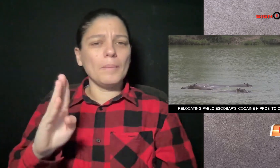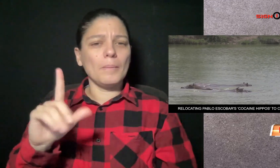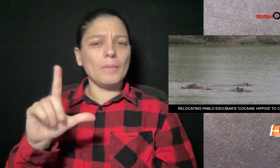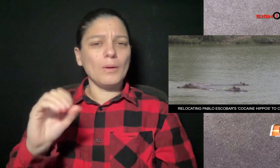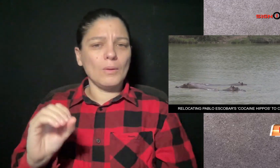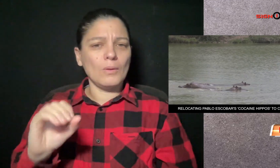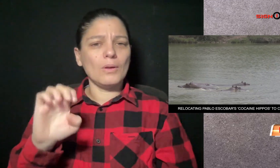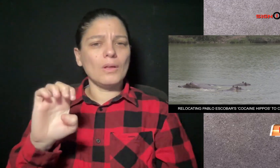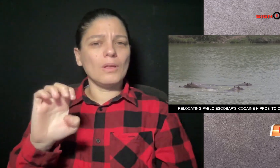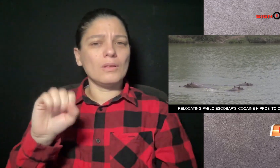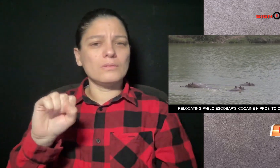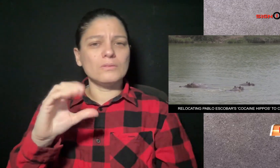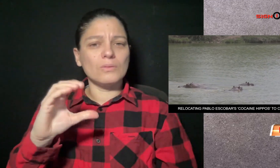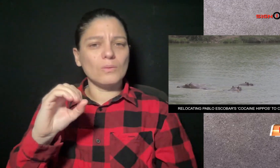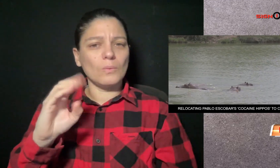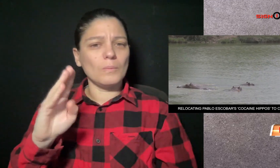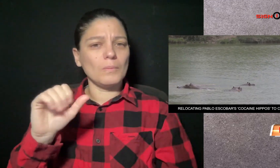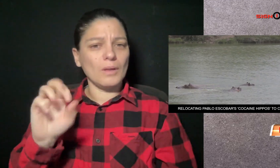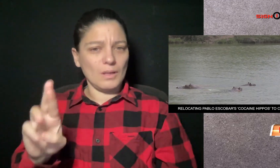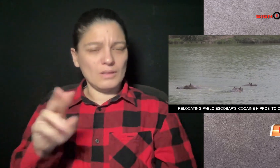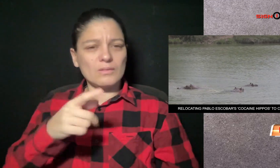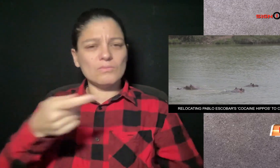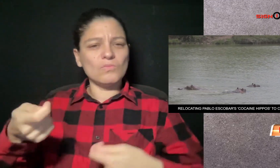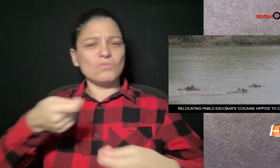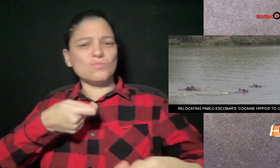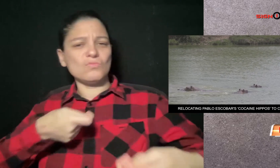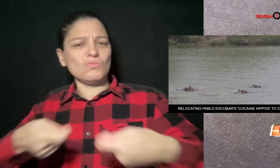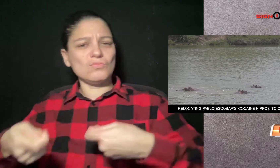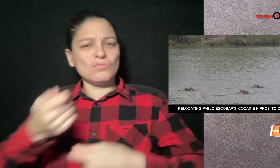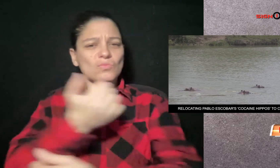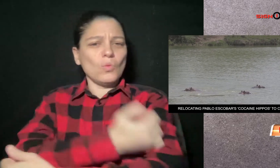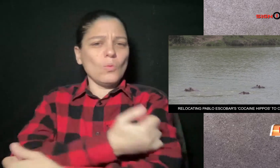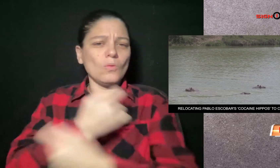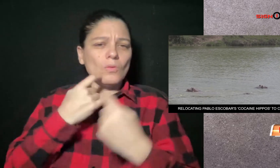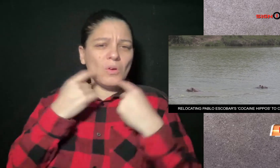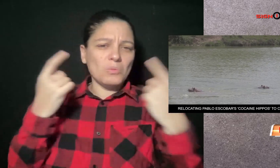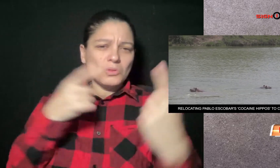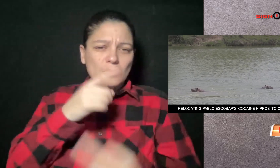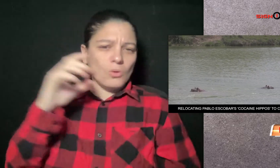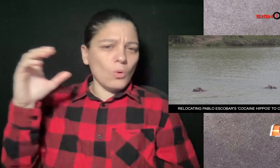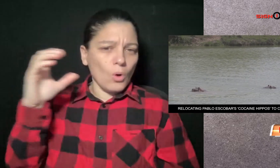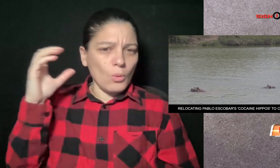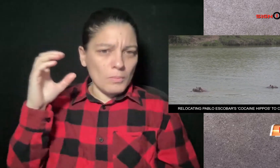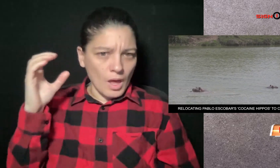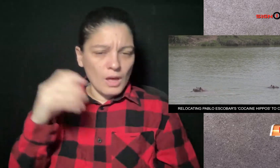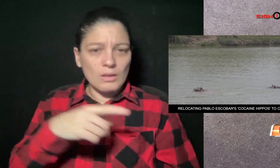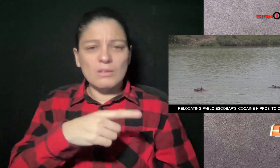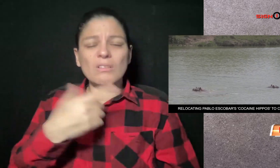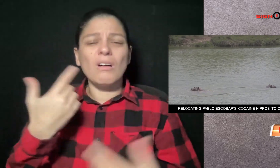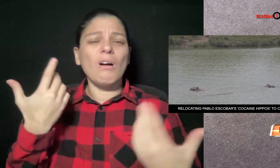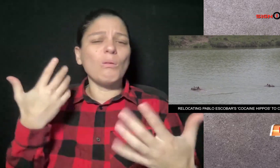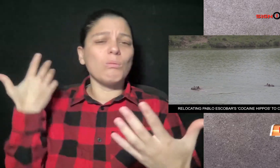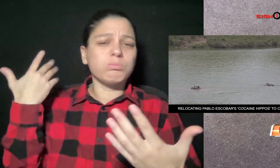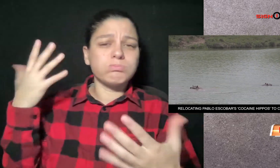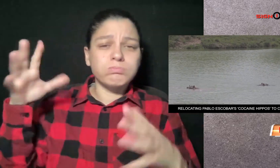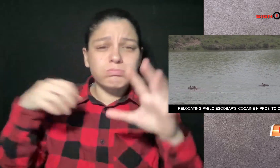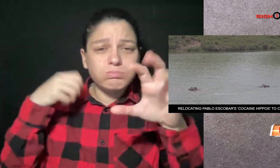notorious Colombian drug trafficker Pablo Escobar amassed a huge collection of exotic